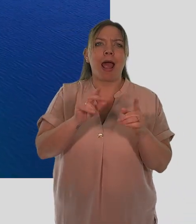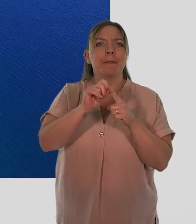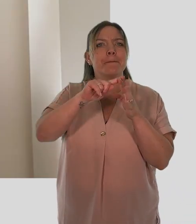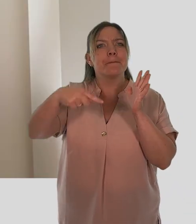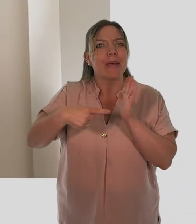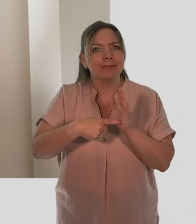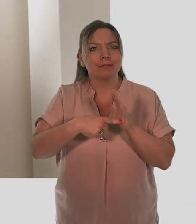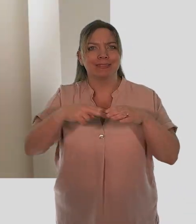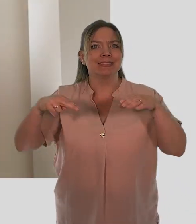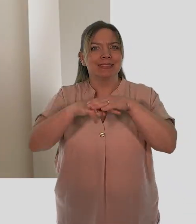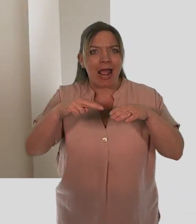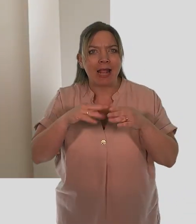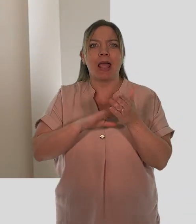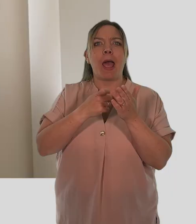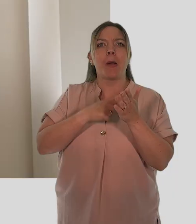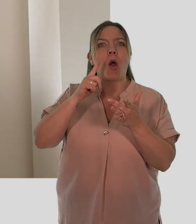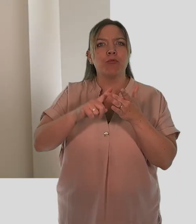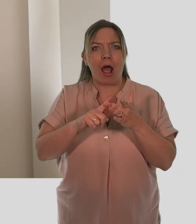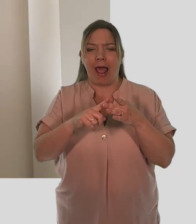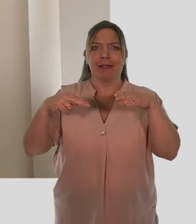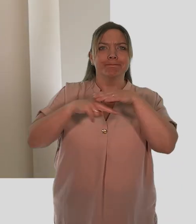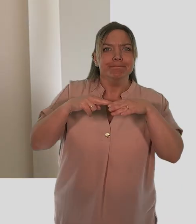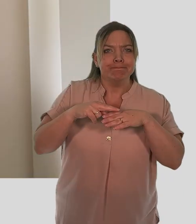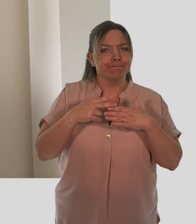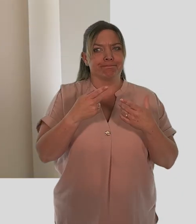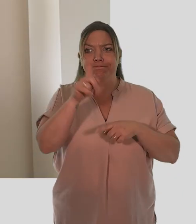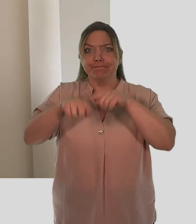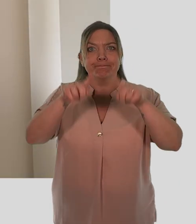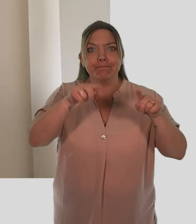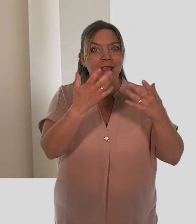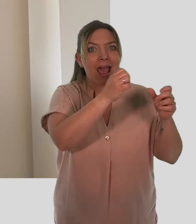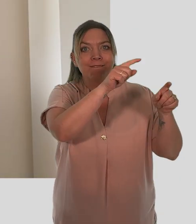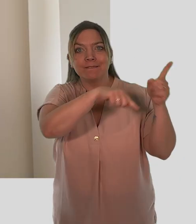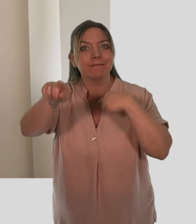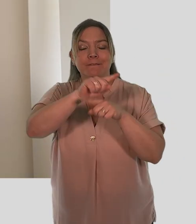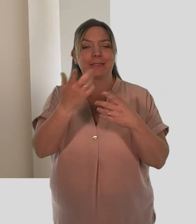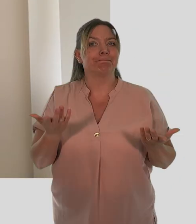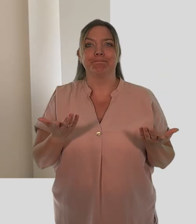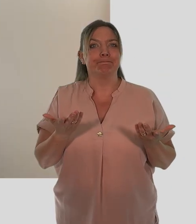However, there's hope on the horizon with the emergence of plasma biomarkers.